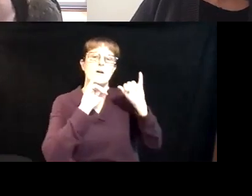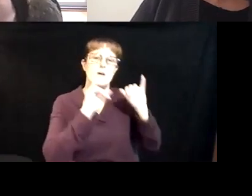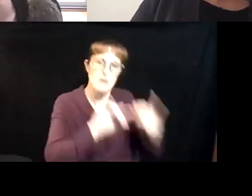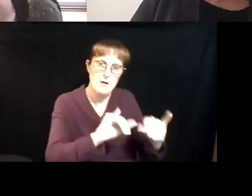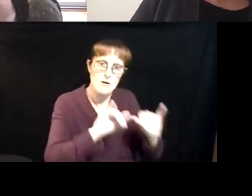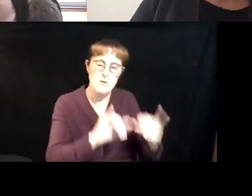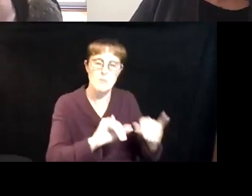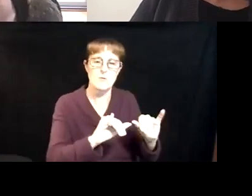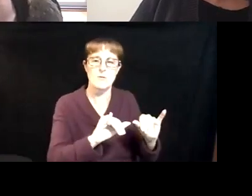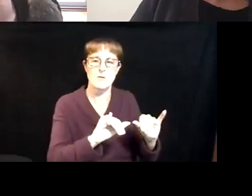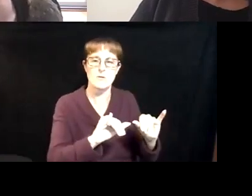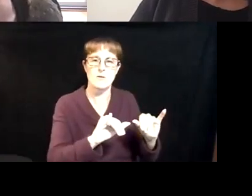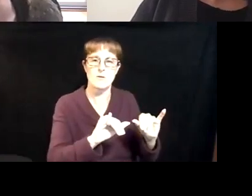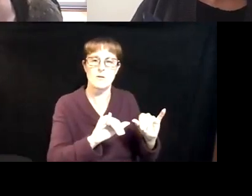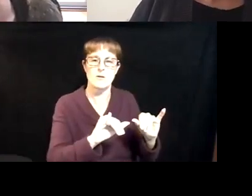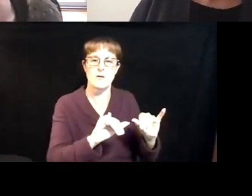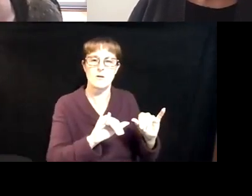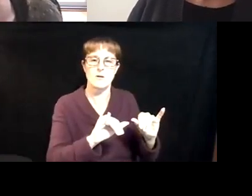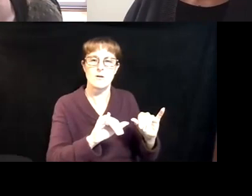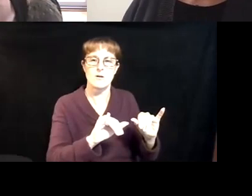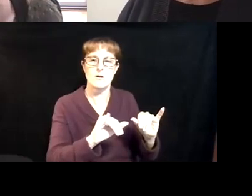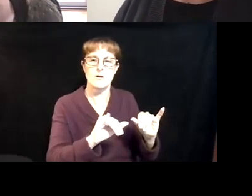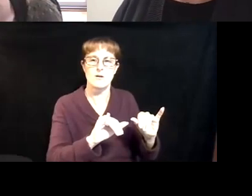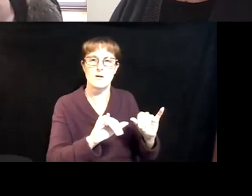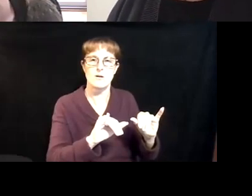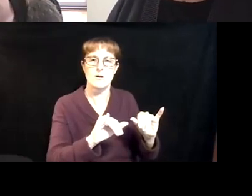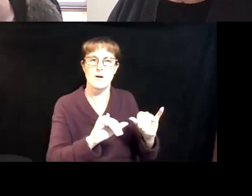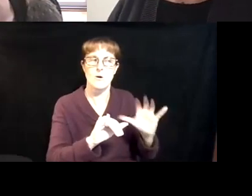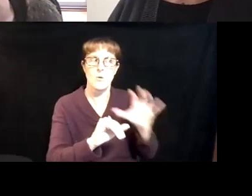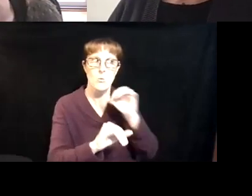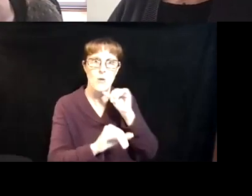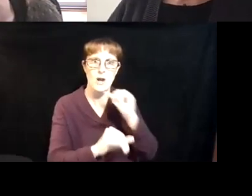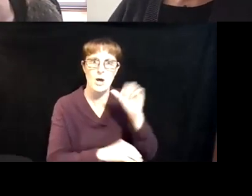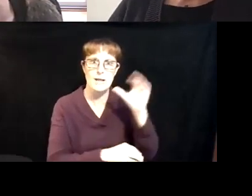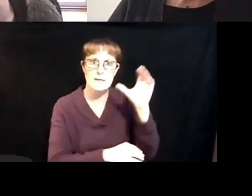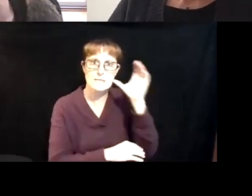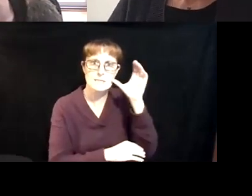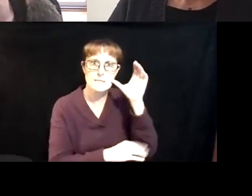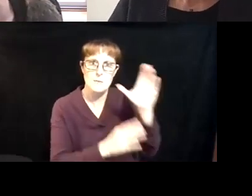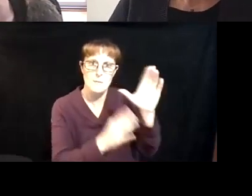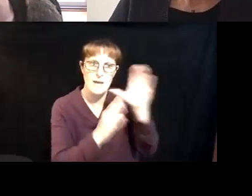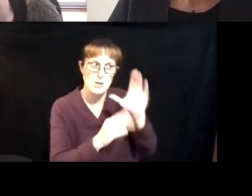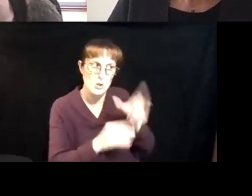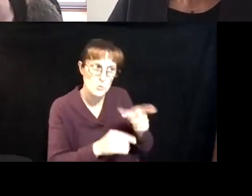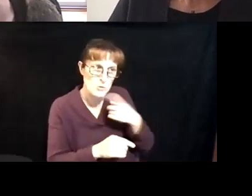the utility of actually listening to people with disabilities.